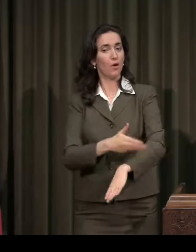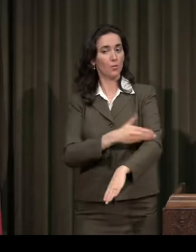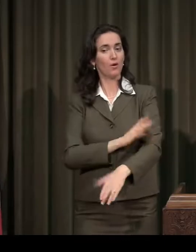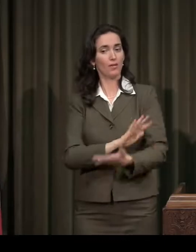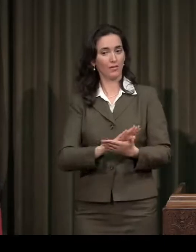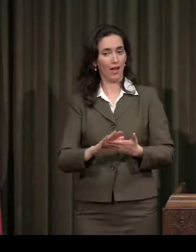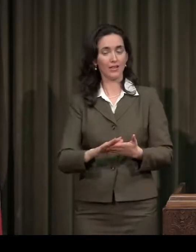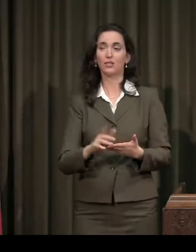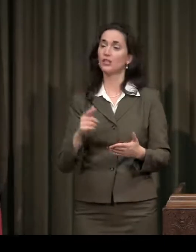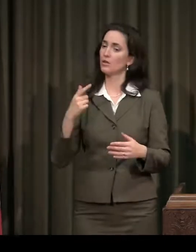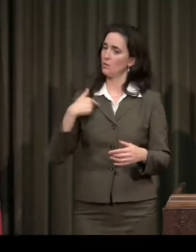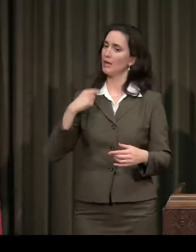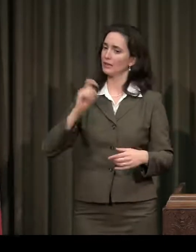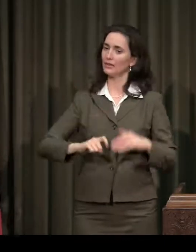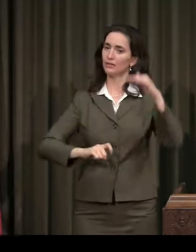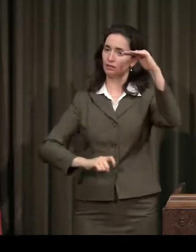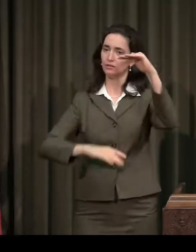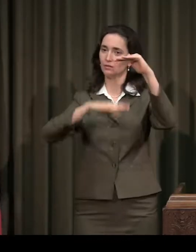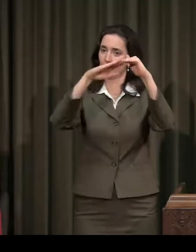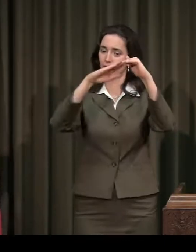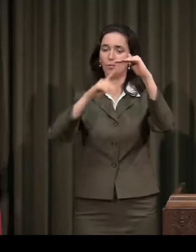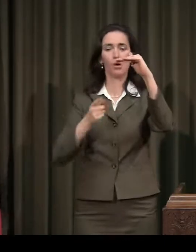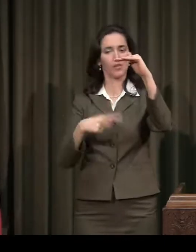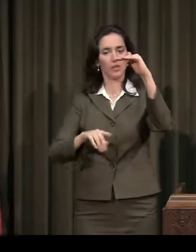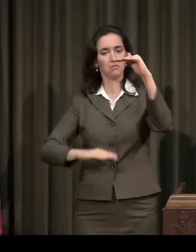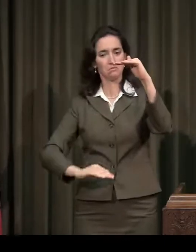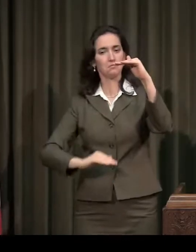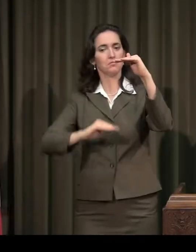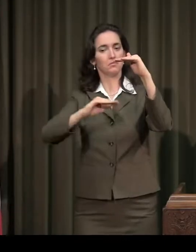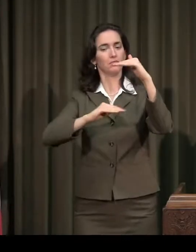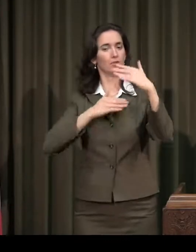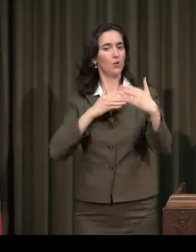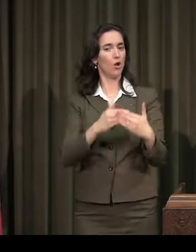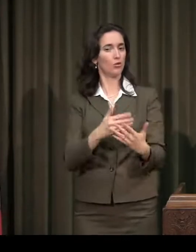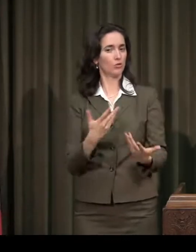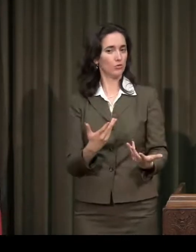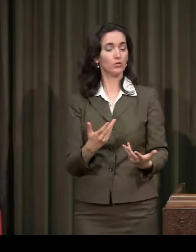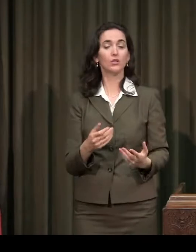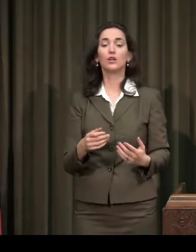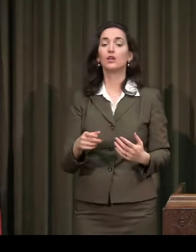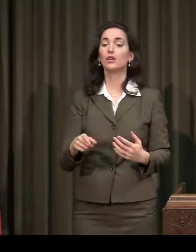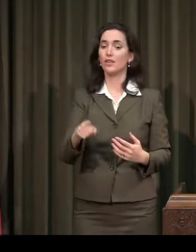where we need to go you know but because they did get up to 76 and